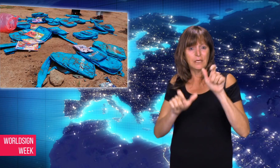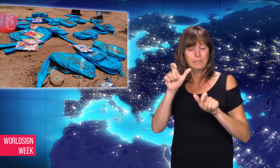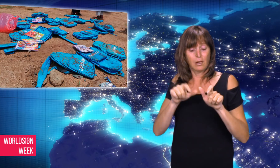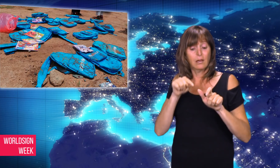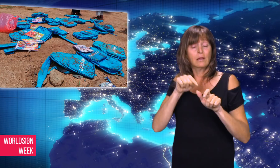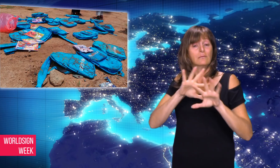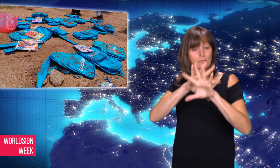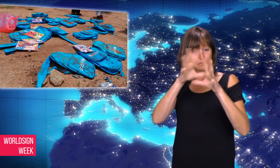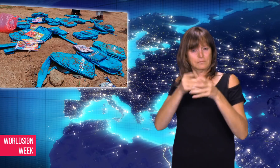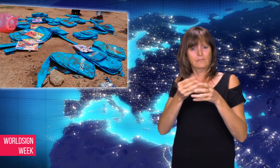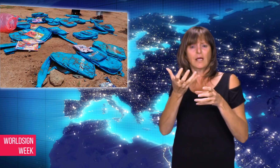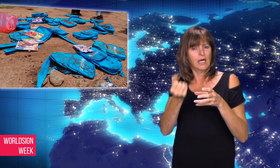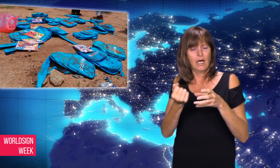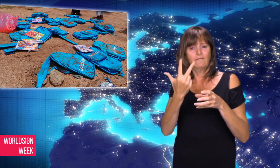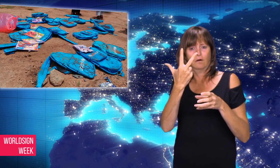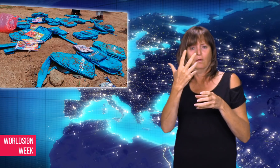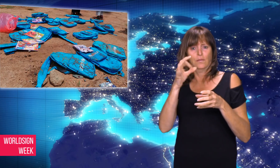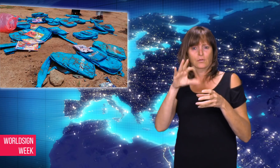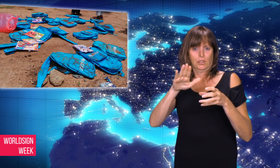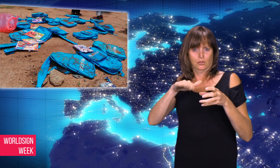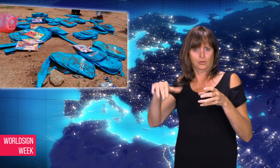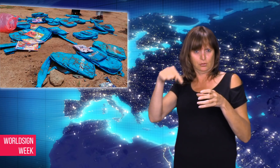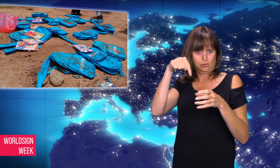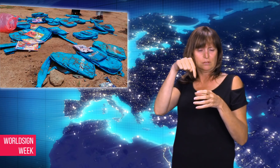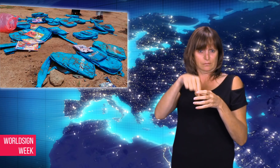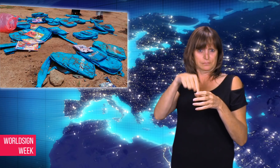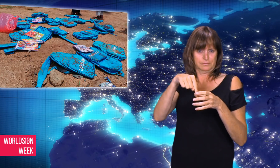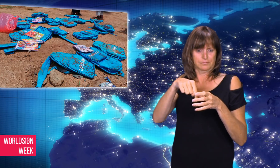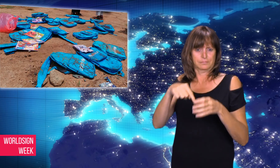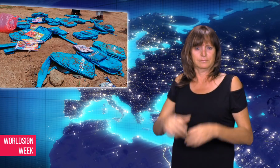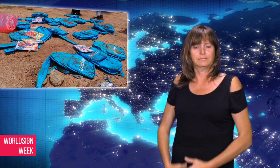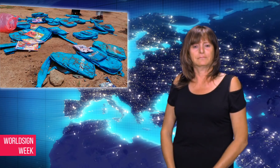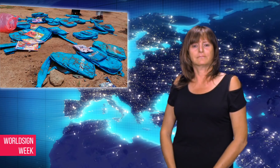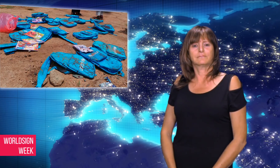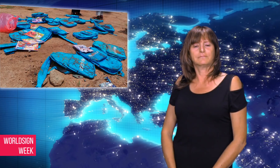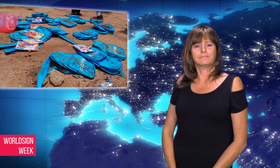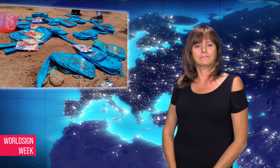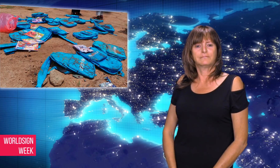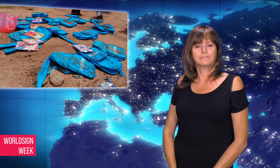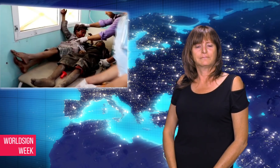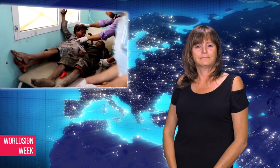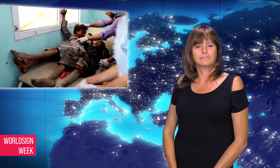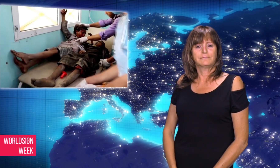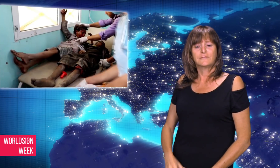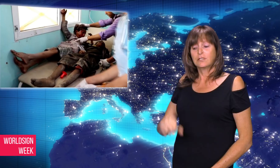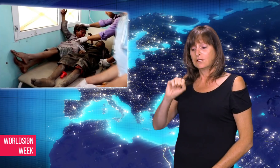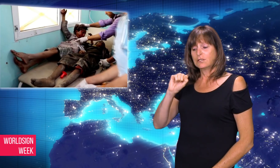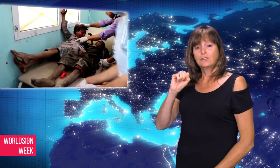images of dead and wounded children